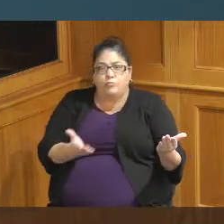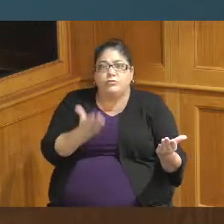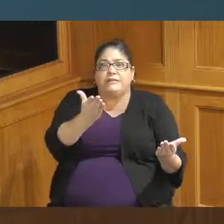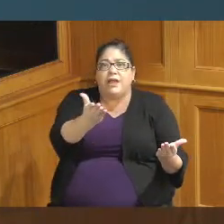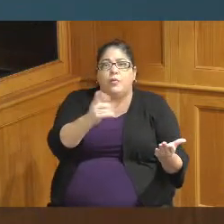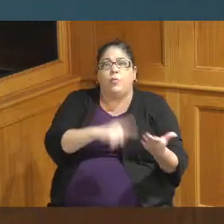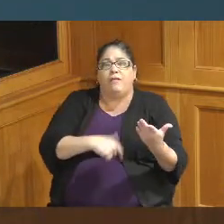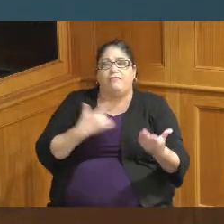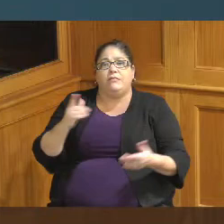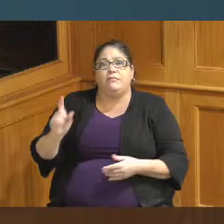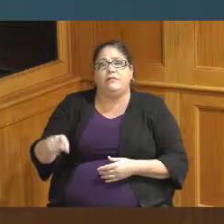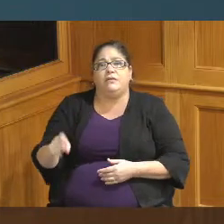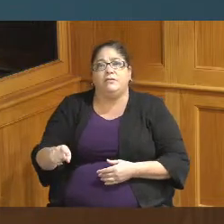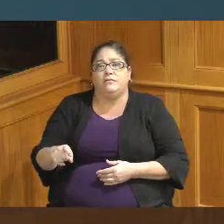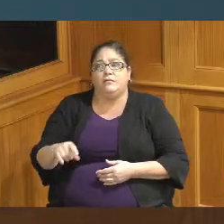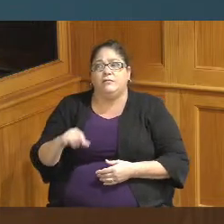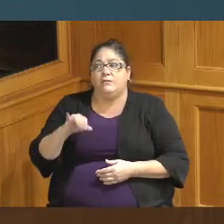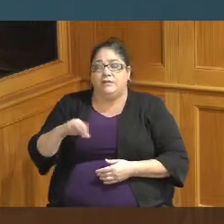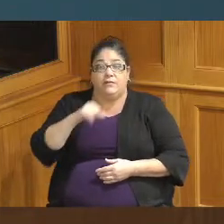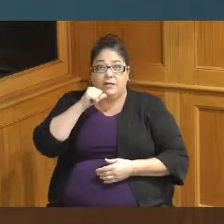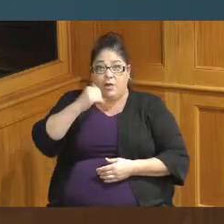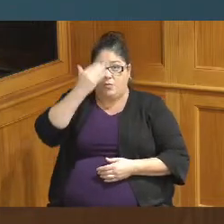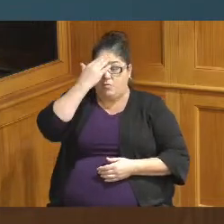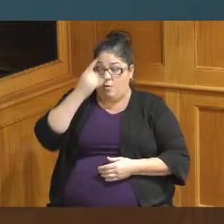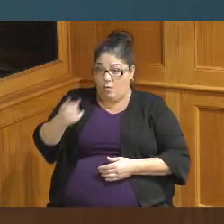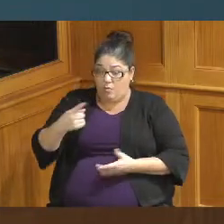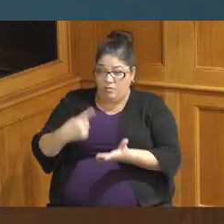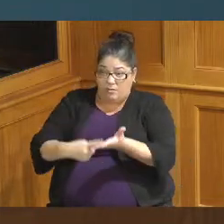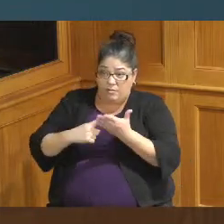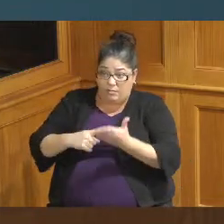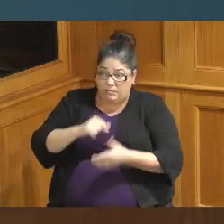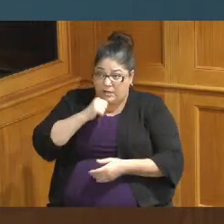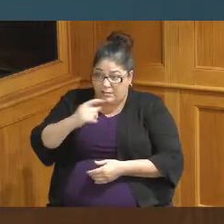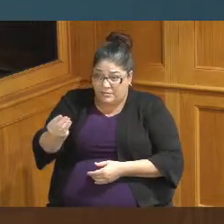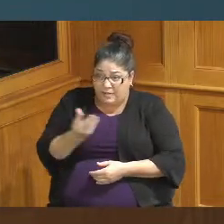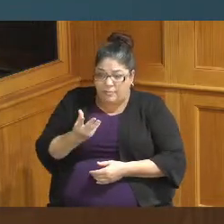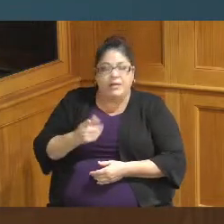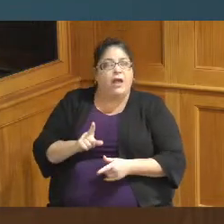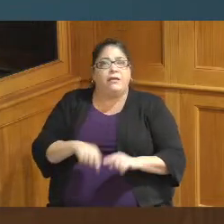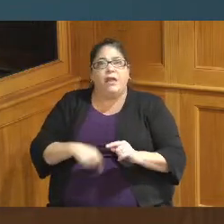I don't know if it's needed I cannot present it so I just wanted to highlight that that was my